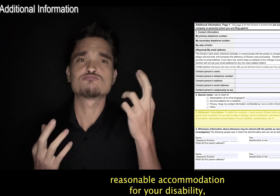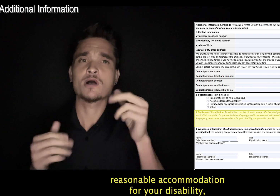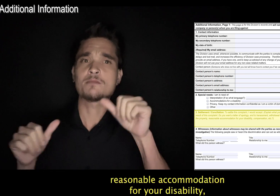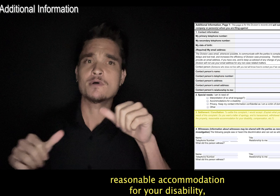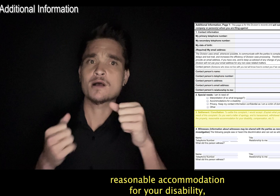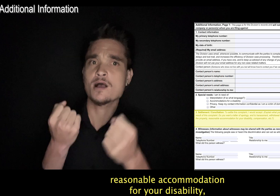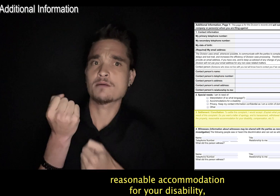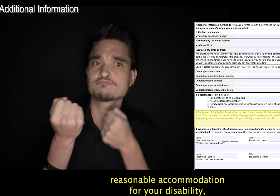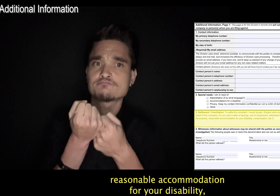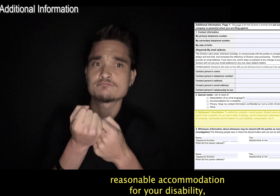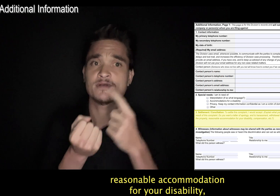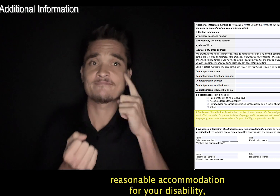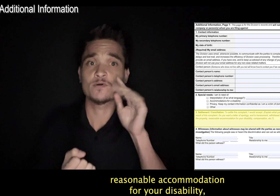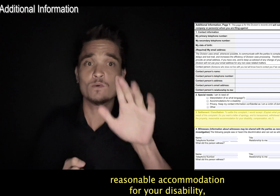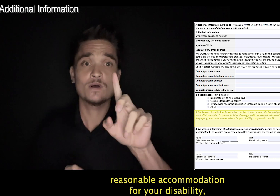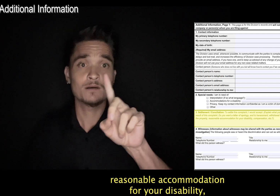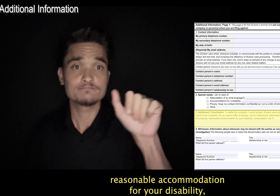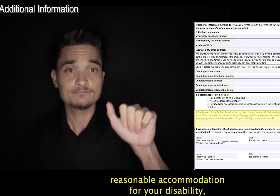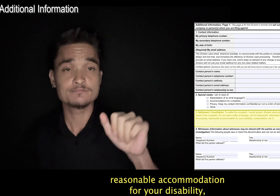reasonable accommodation for your disability,